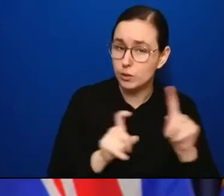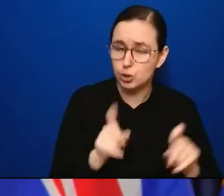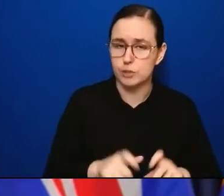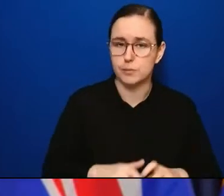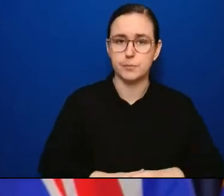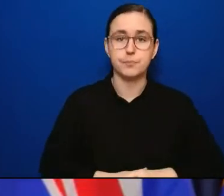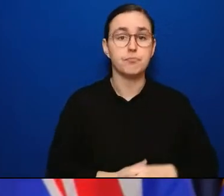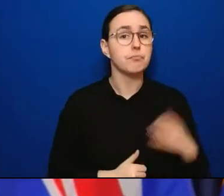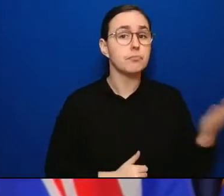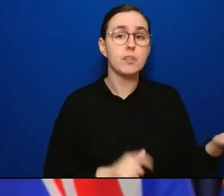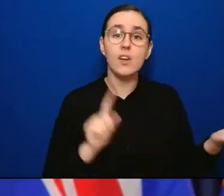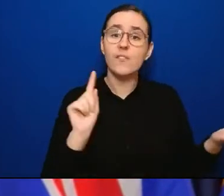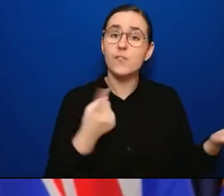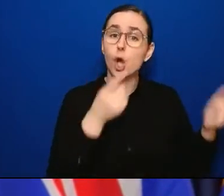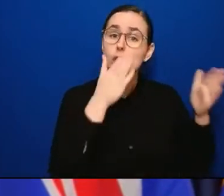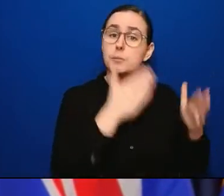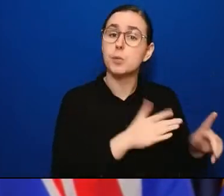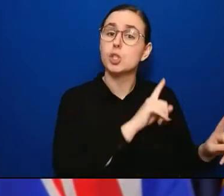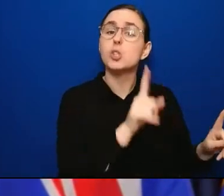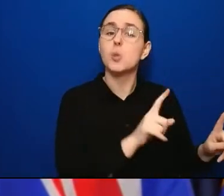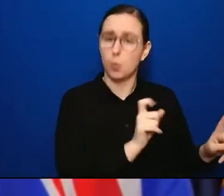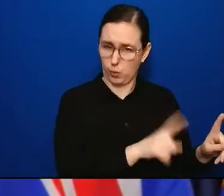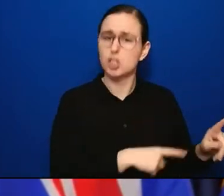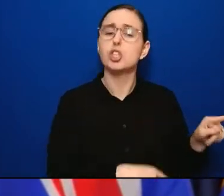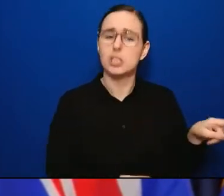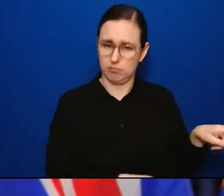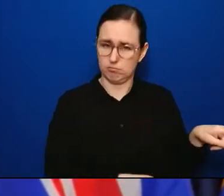will be limited to one question and one follow up. Our first